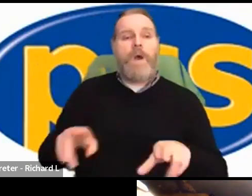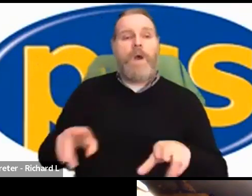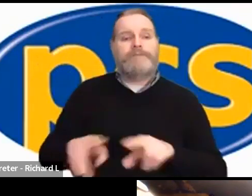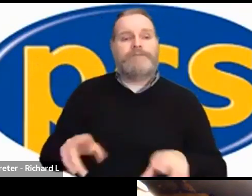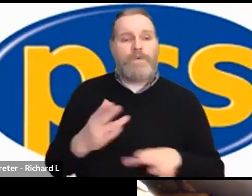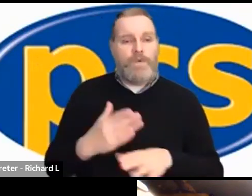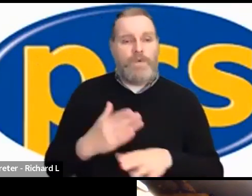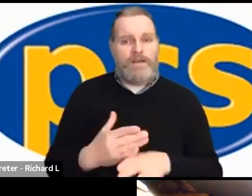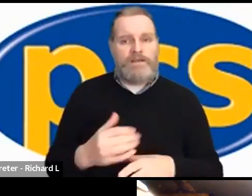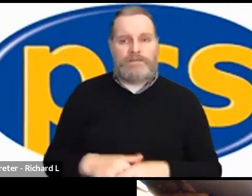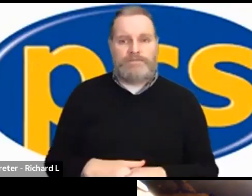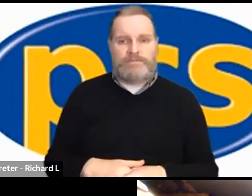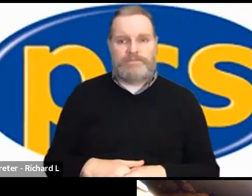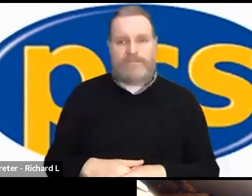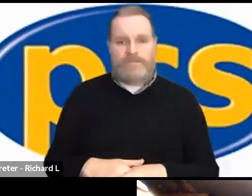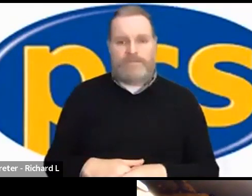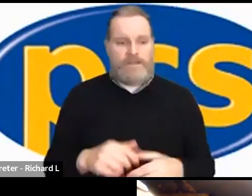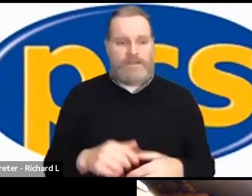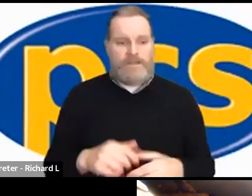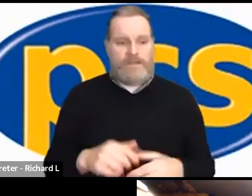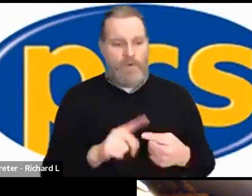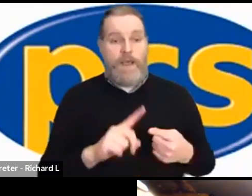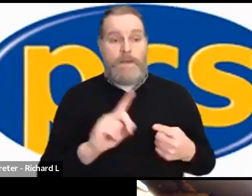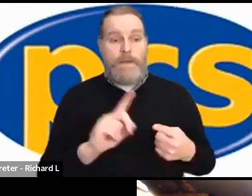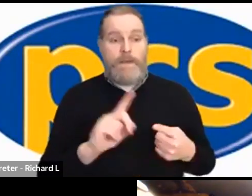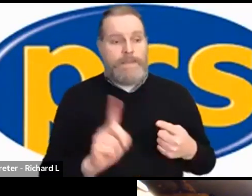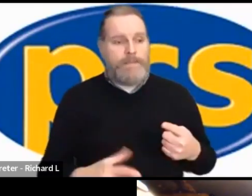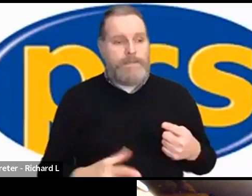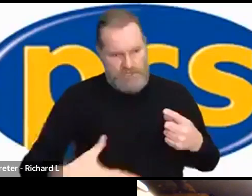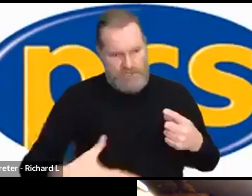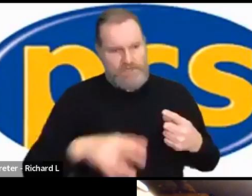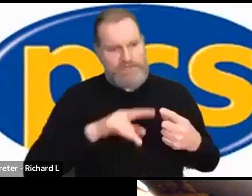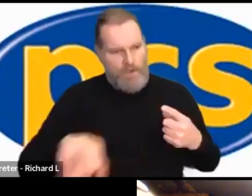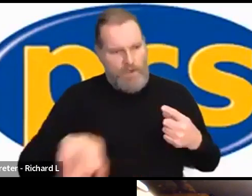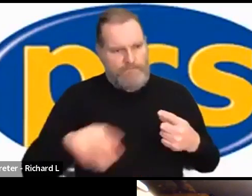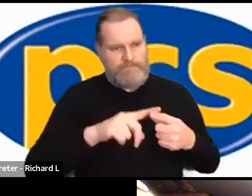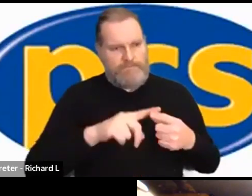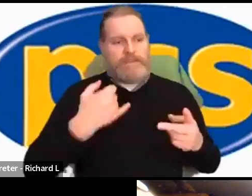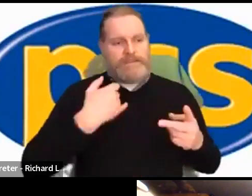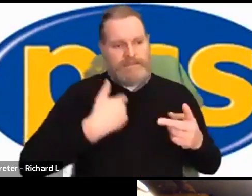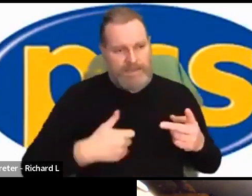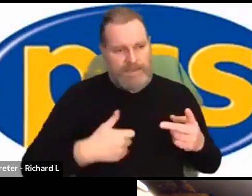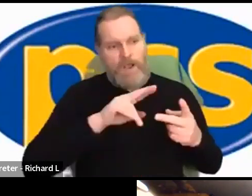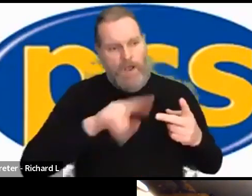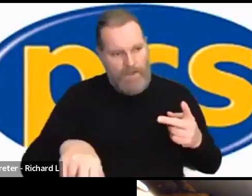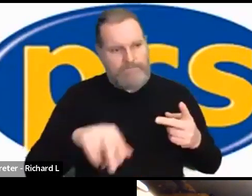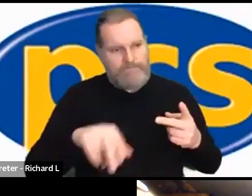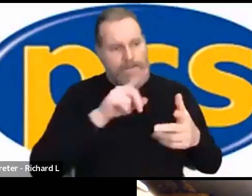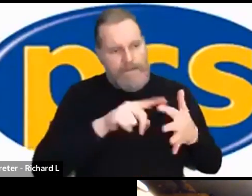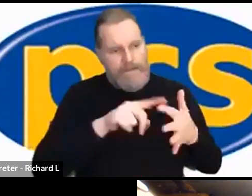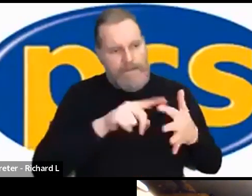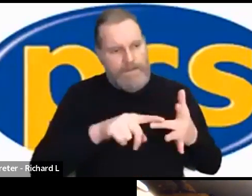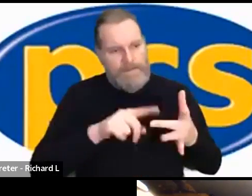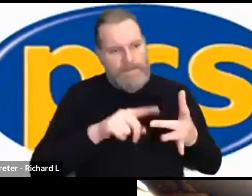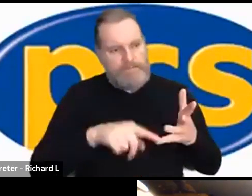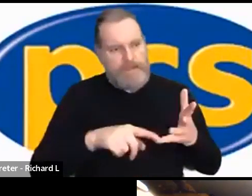that'll have a phone call, and they'll be told right. They've got to collate the information and that information they and that information they will include people who are off. Sick people are on maternity leave people on annual leave.